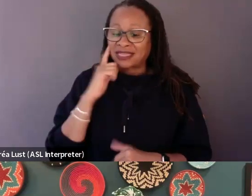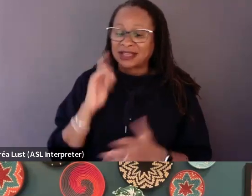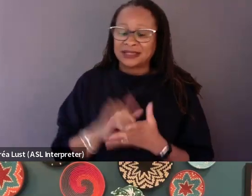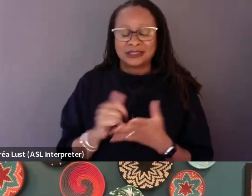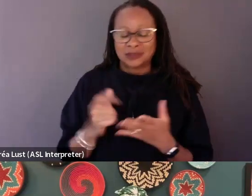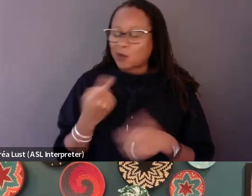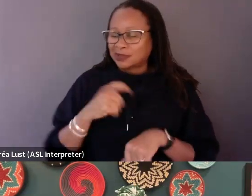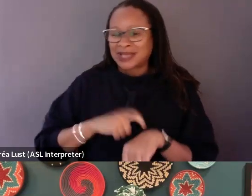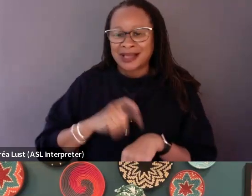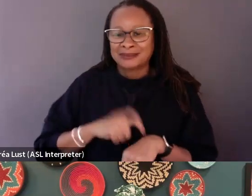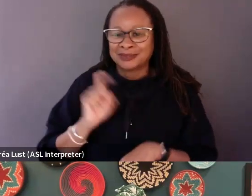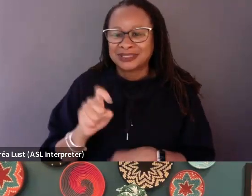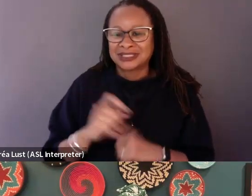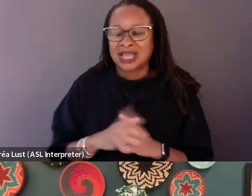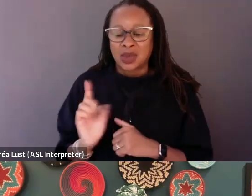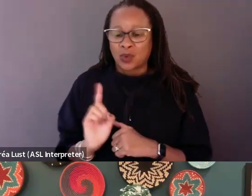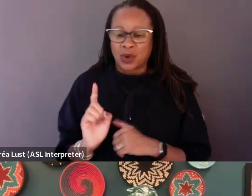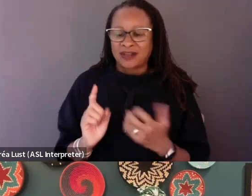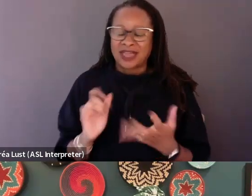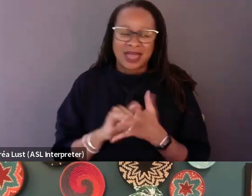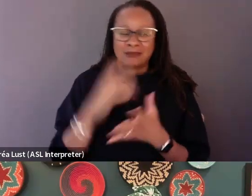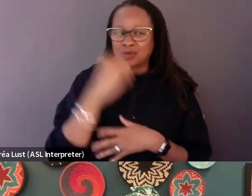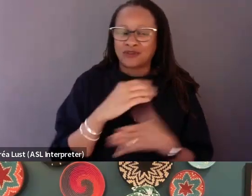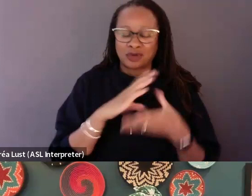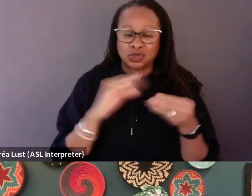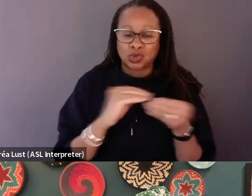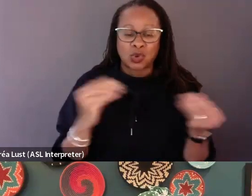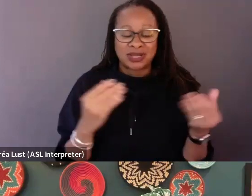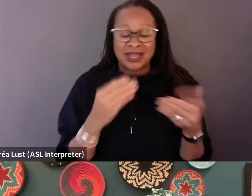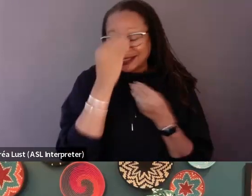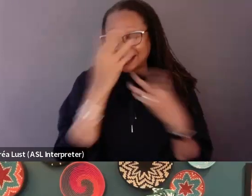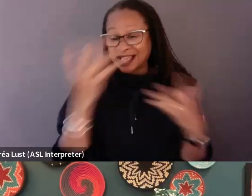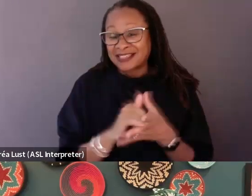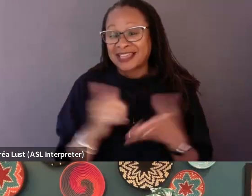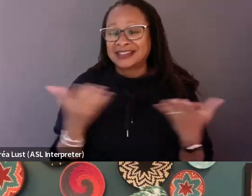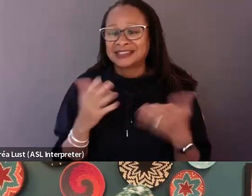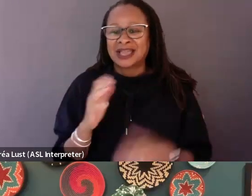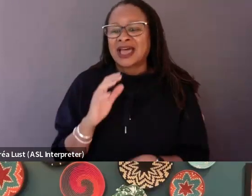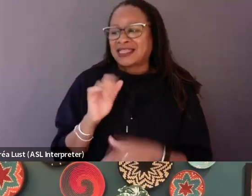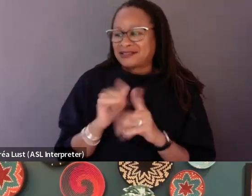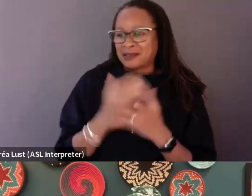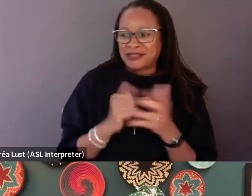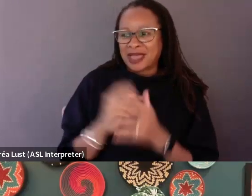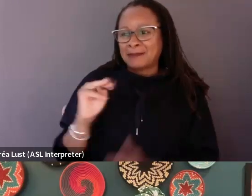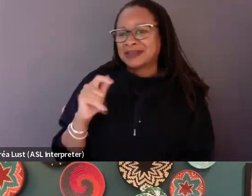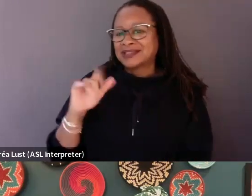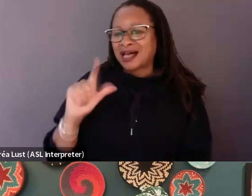where some of that beautiful storytelling that has existed, some of that masala from Bollywood, some of the talent all came together